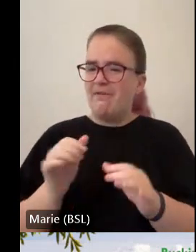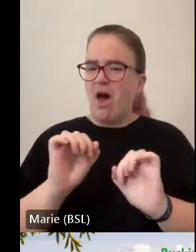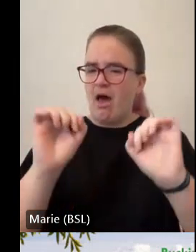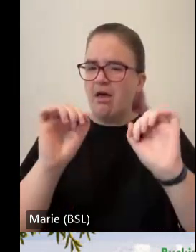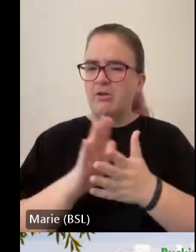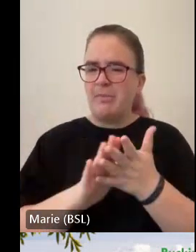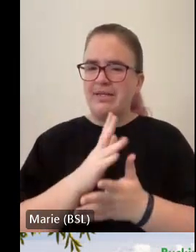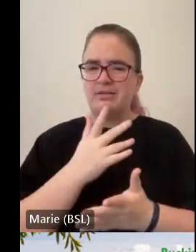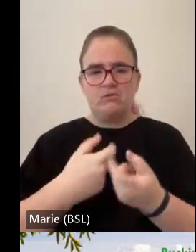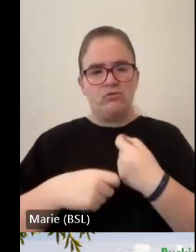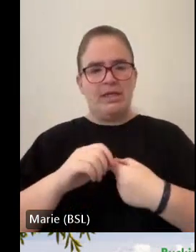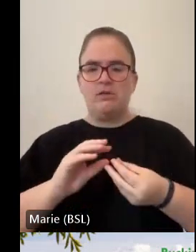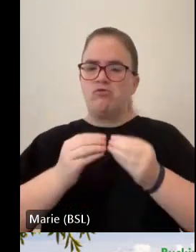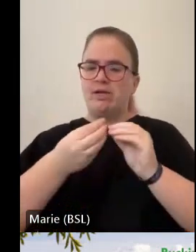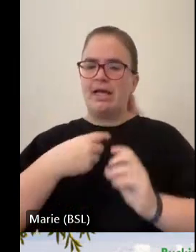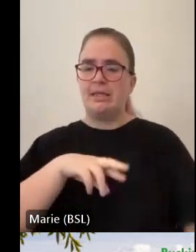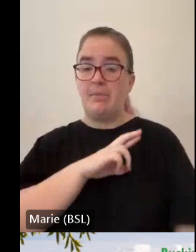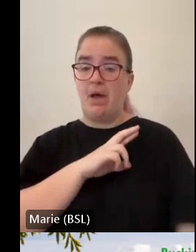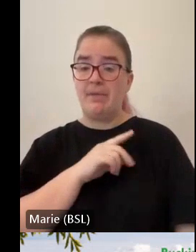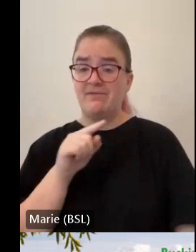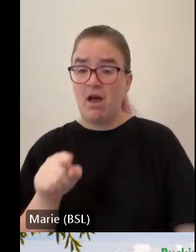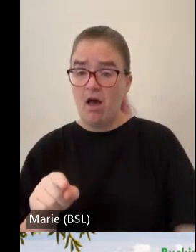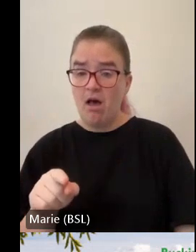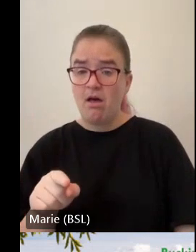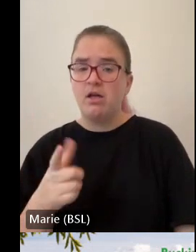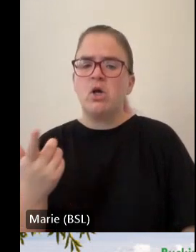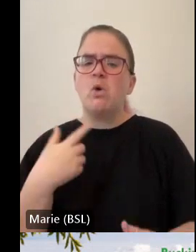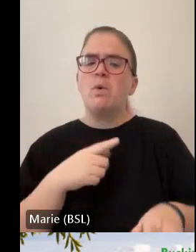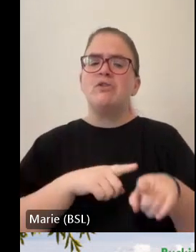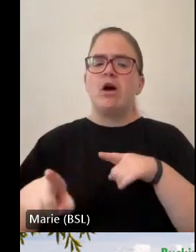So what we needed to do was to try and change that a bit so